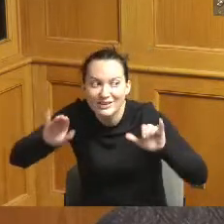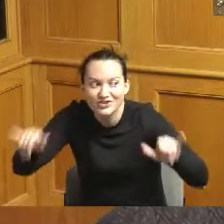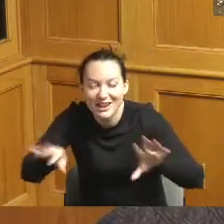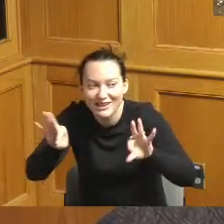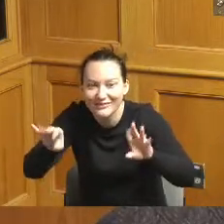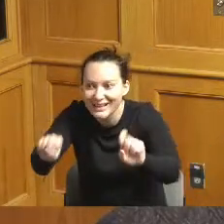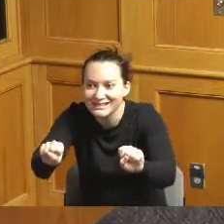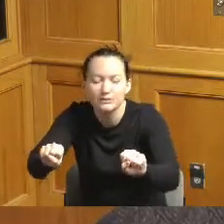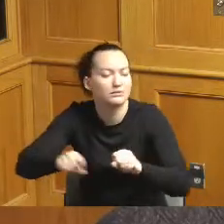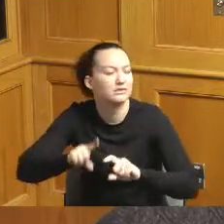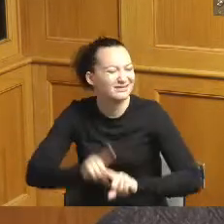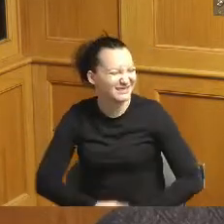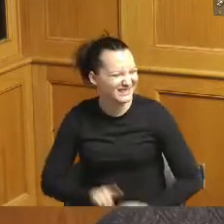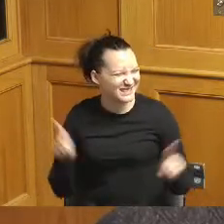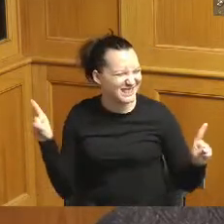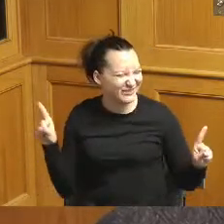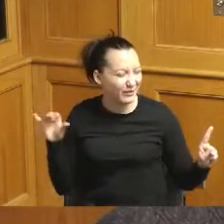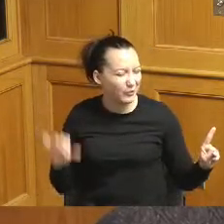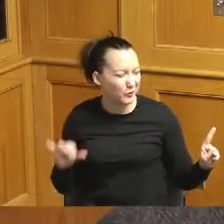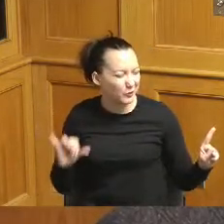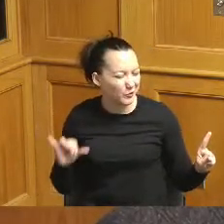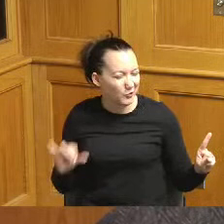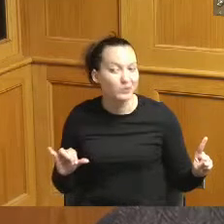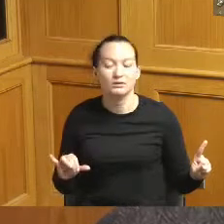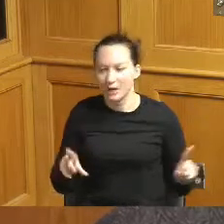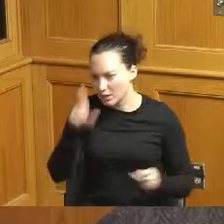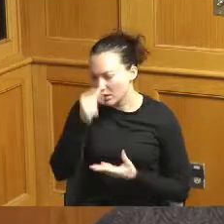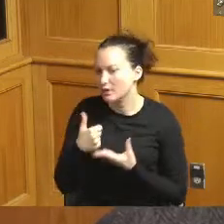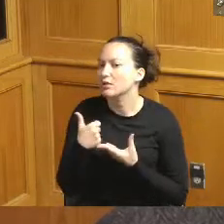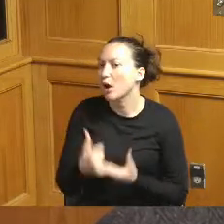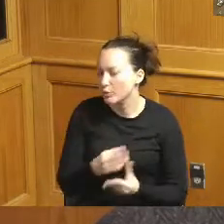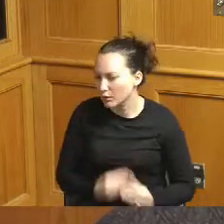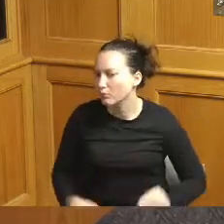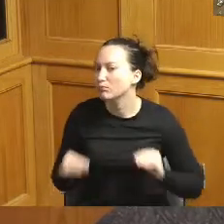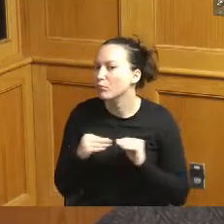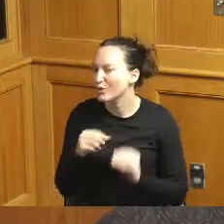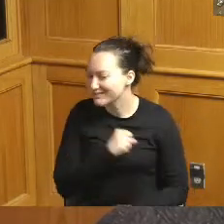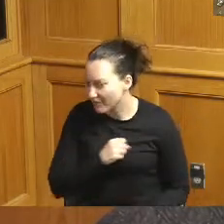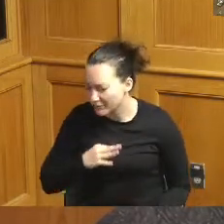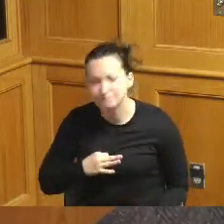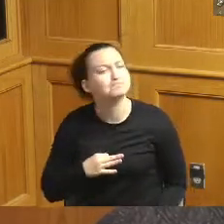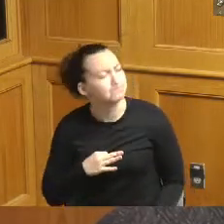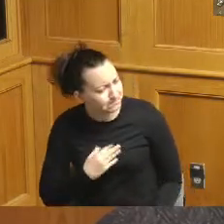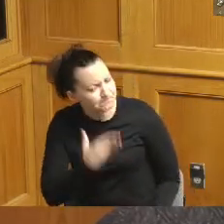is a different JFS I think it'll help to get more staff thank you Commissioner thank you very much